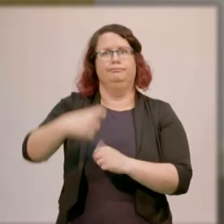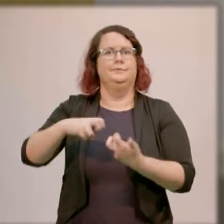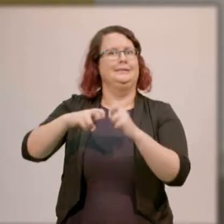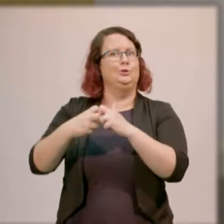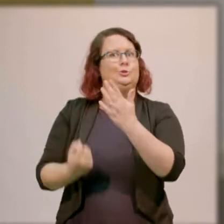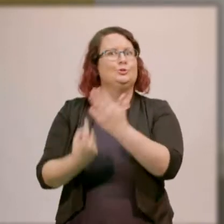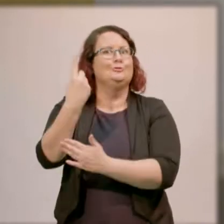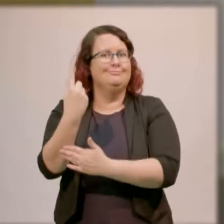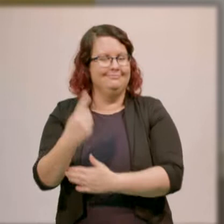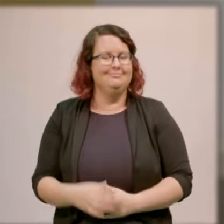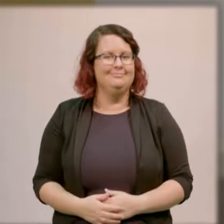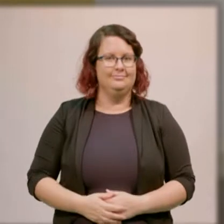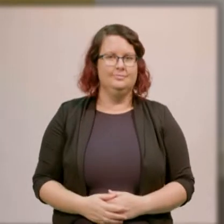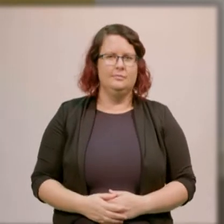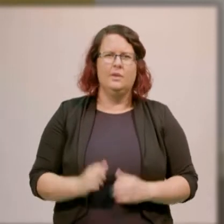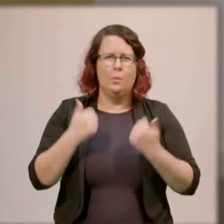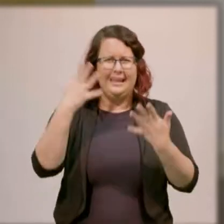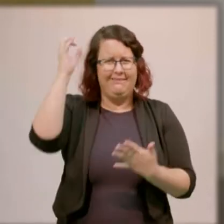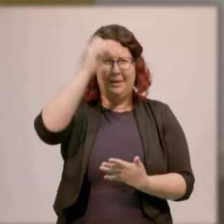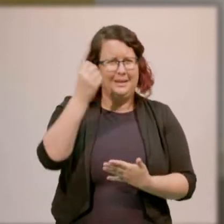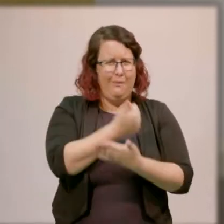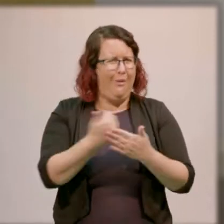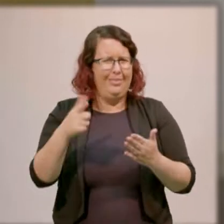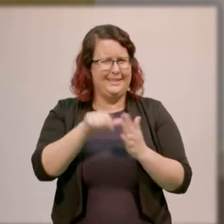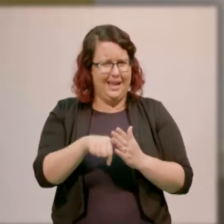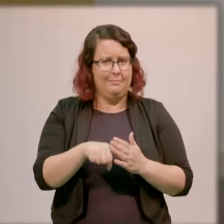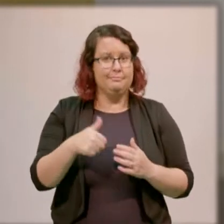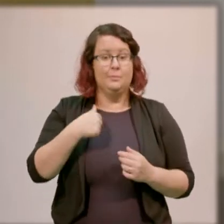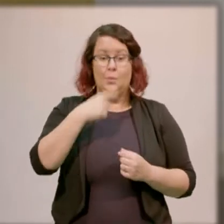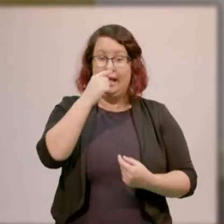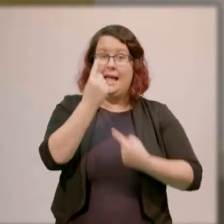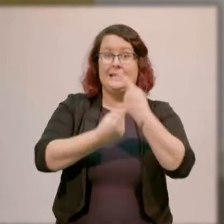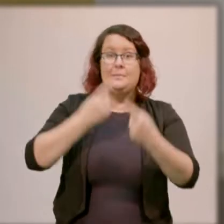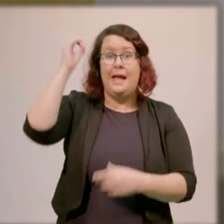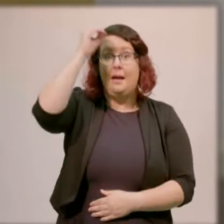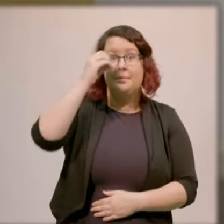We give our opinions all the time, and we can explain our opinions to others,